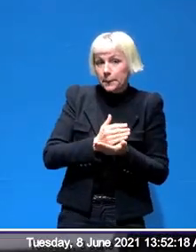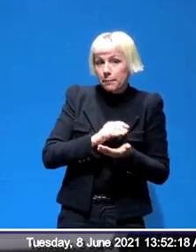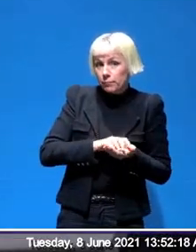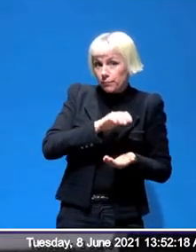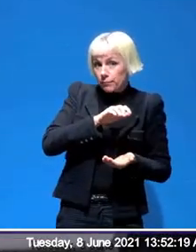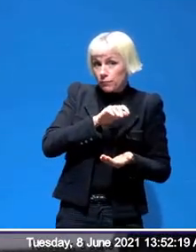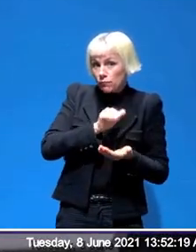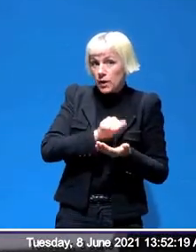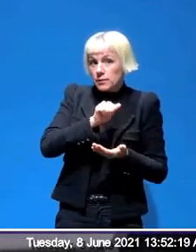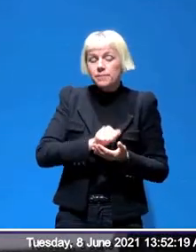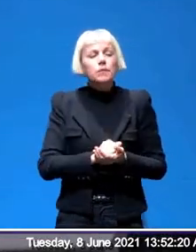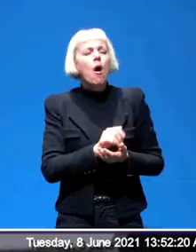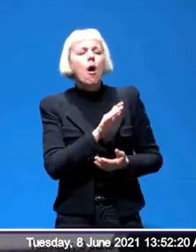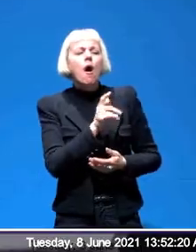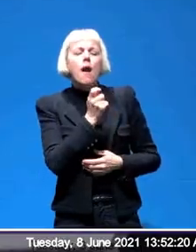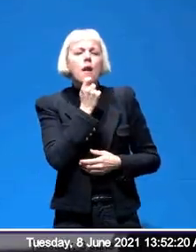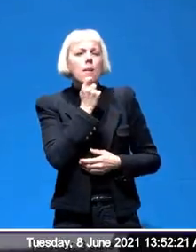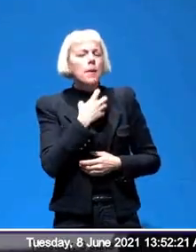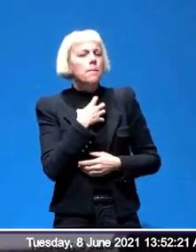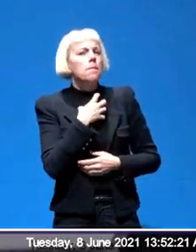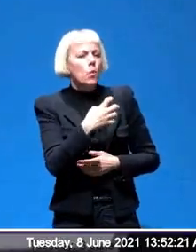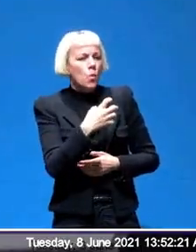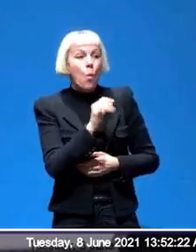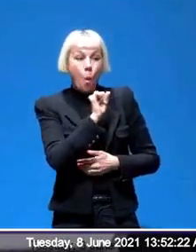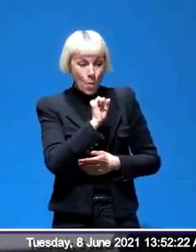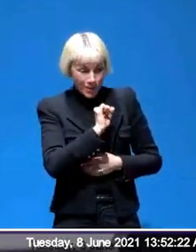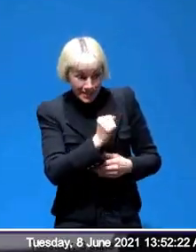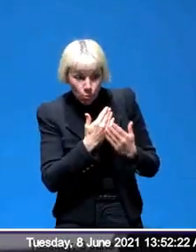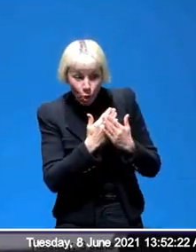It was approaching his birthday, so the staff would have requested through their